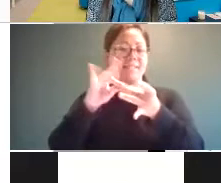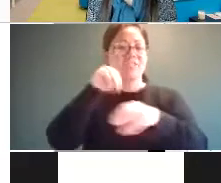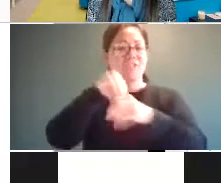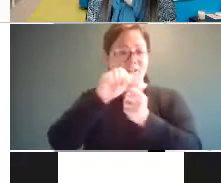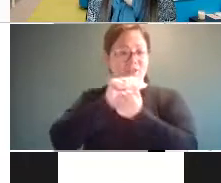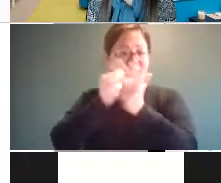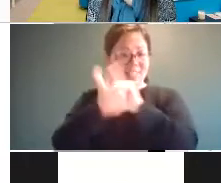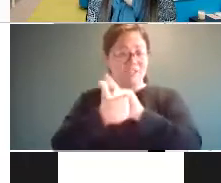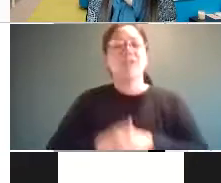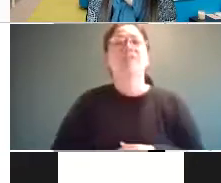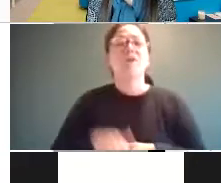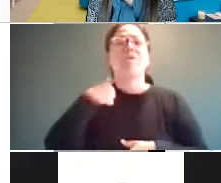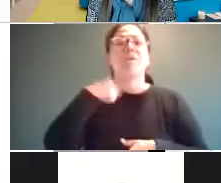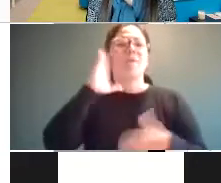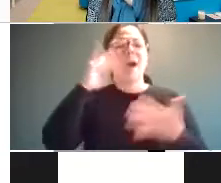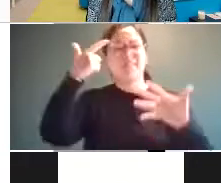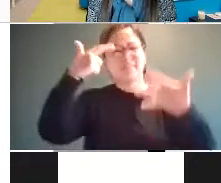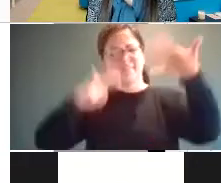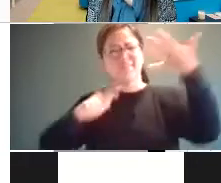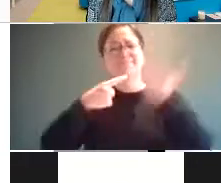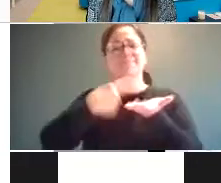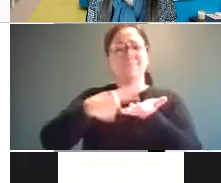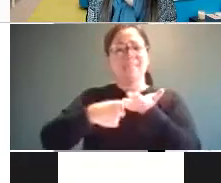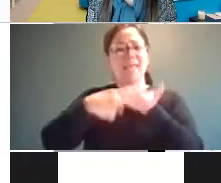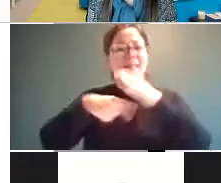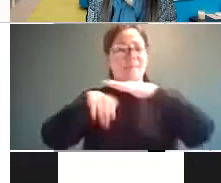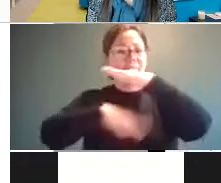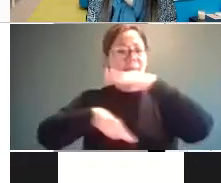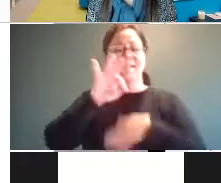So we'll walk through understanding the basics of style guides.